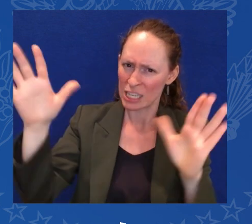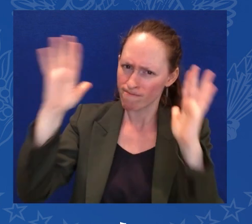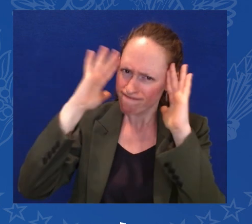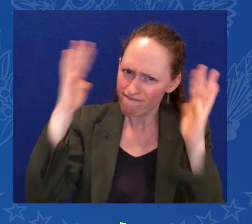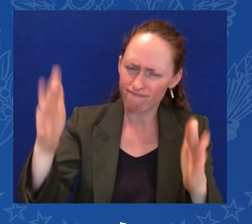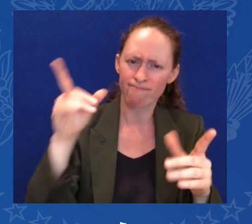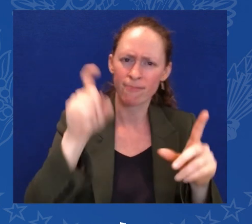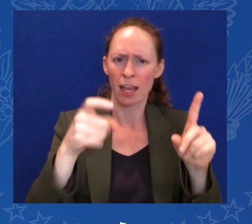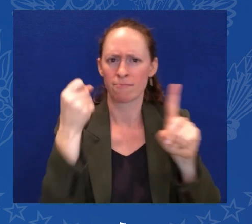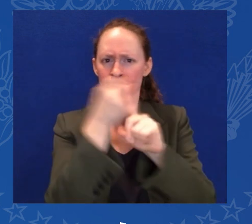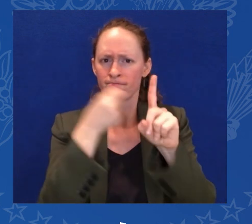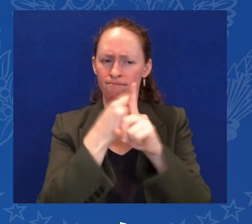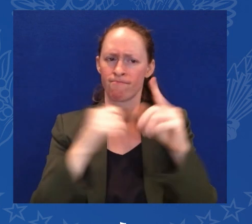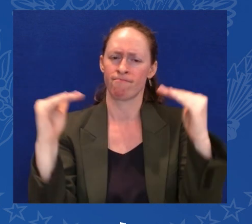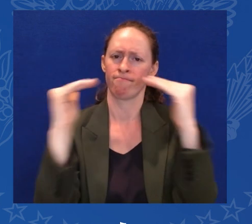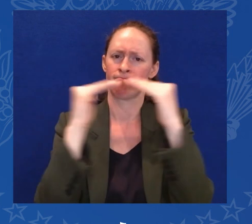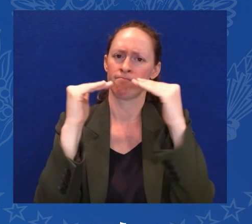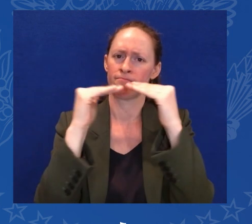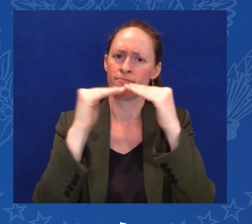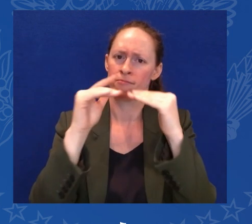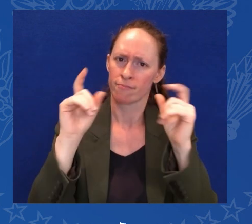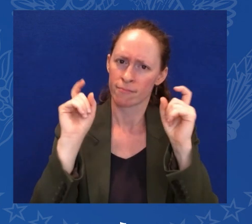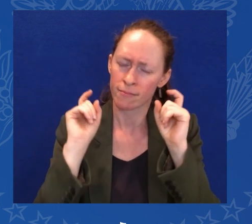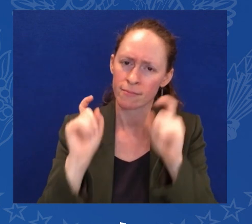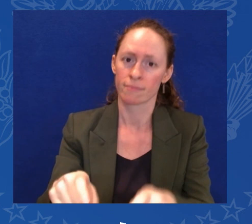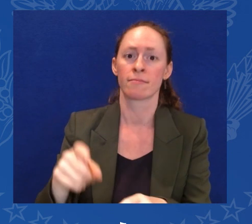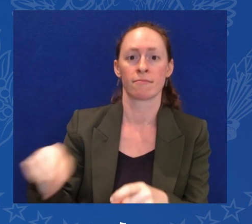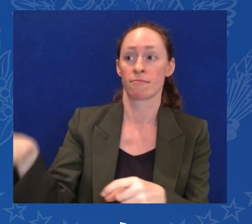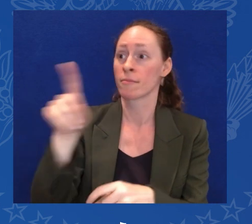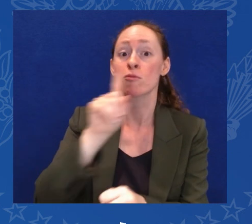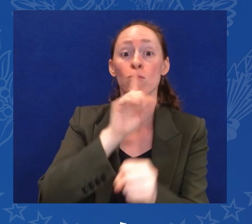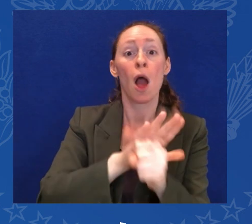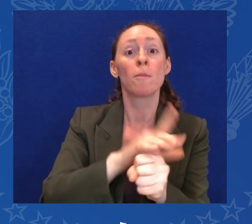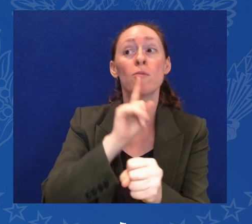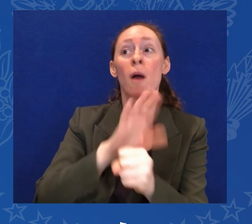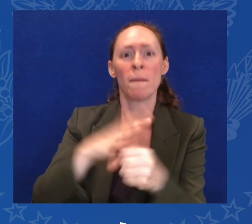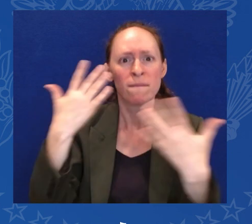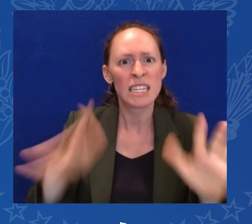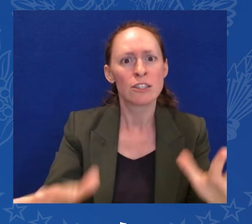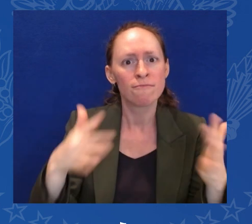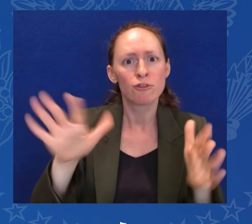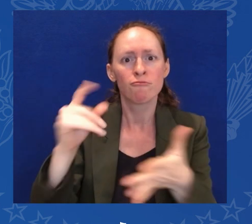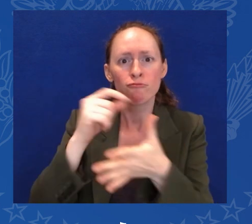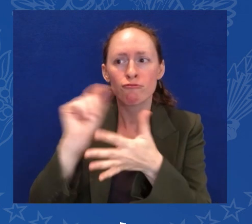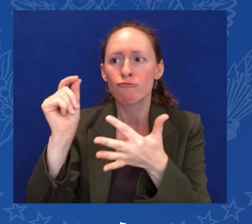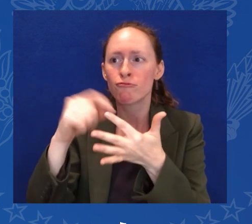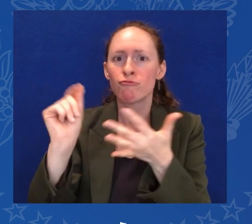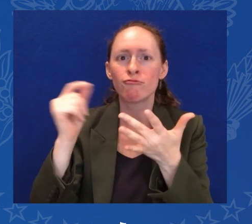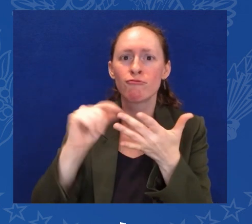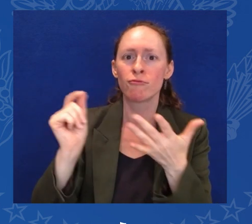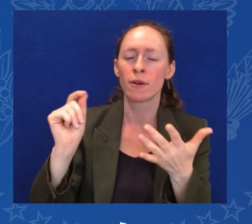This came from his heart, from his soul. God bless you, President Biden, for all you have done